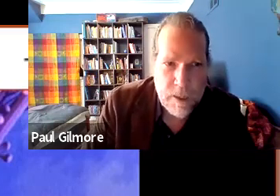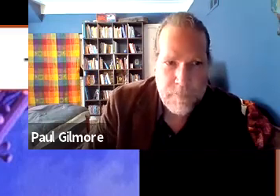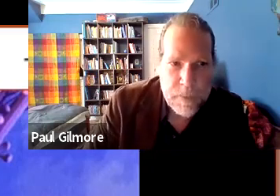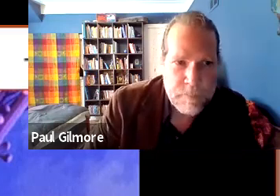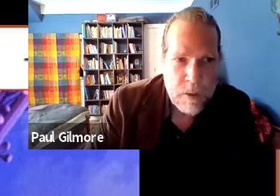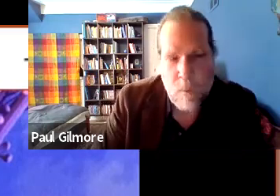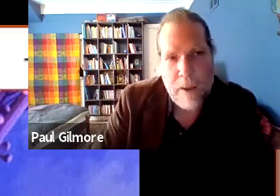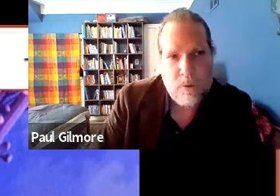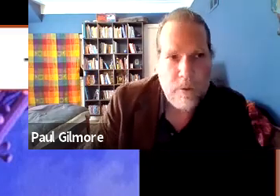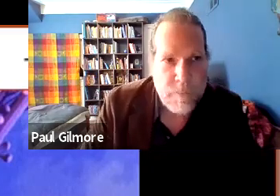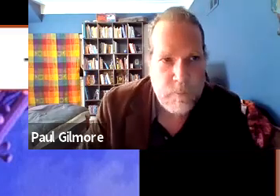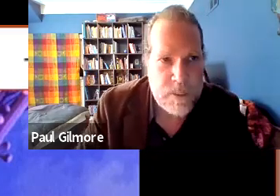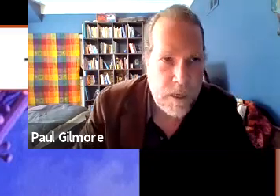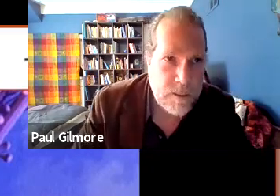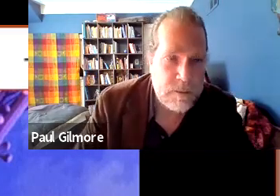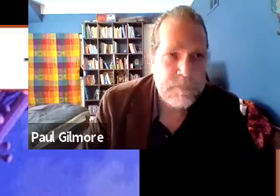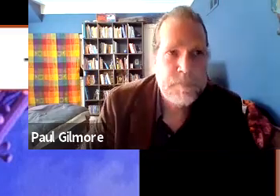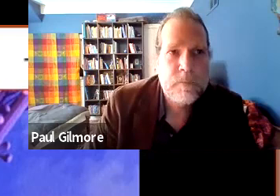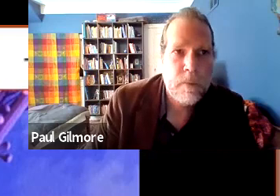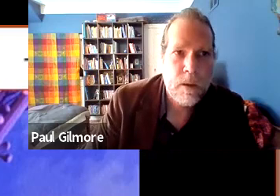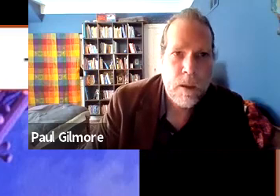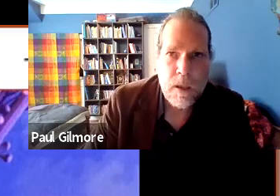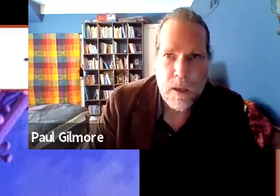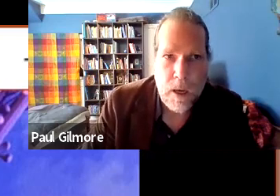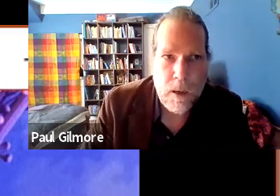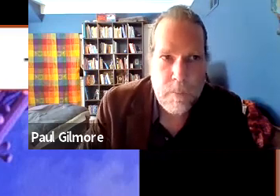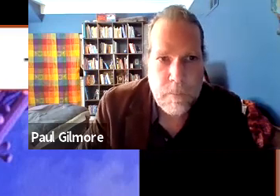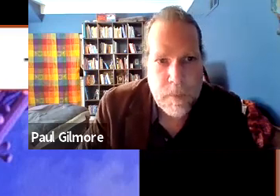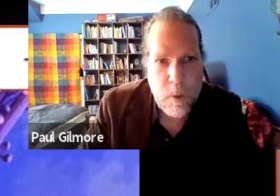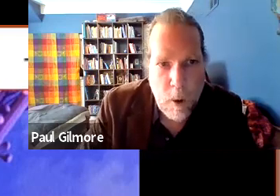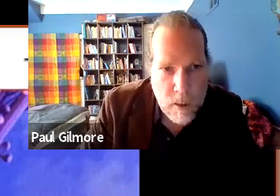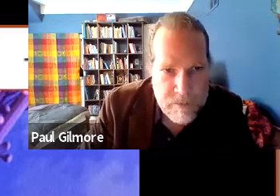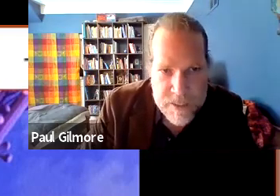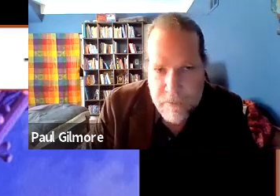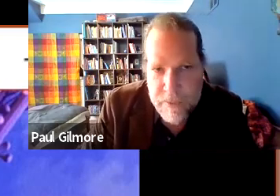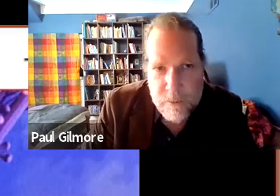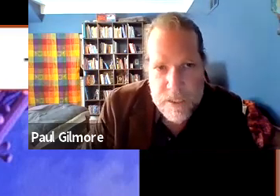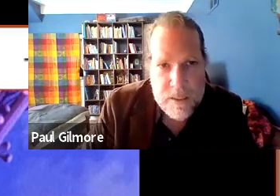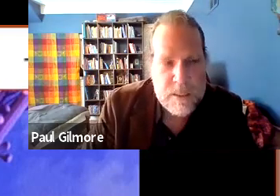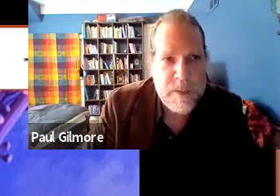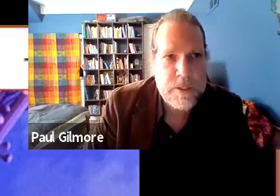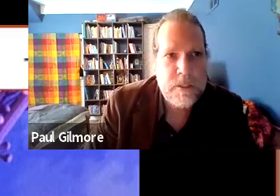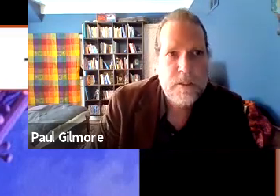thought, wow, growing up in Wisconsin. All of this, everything you see in this picture